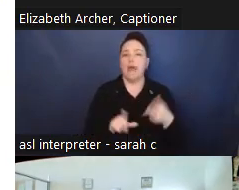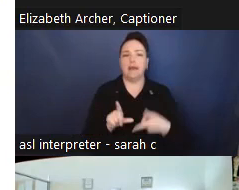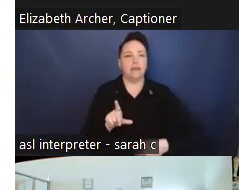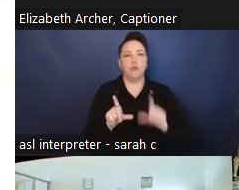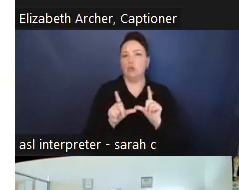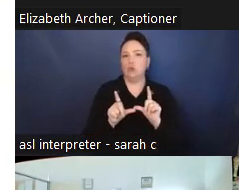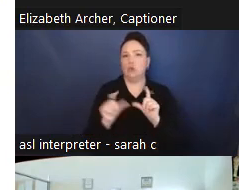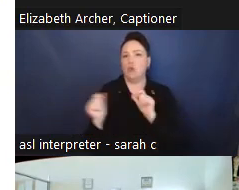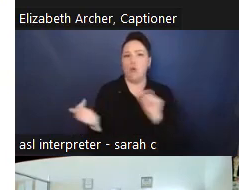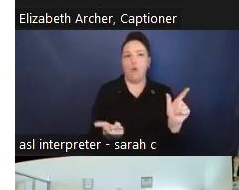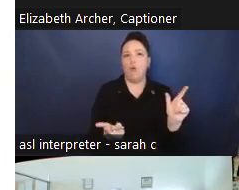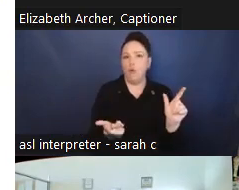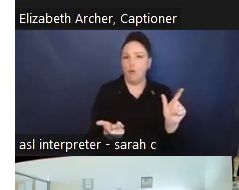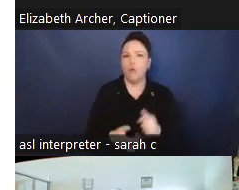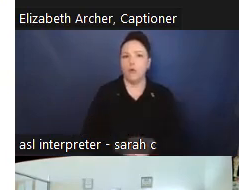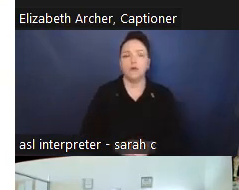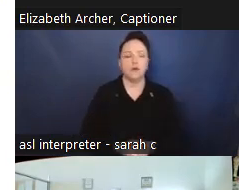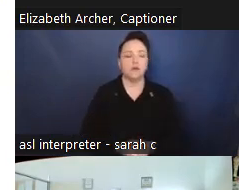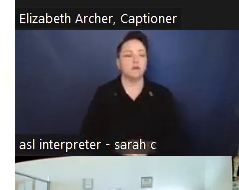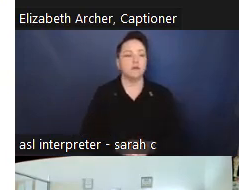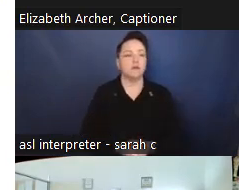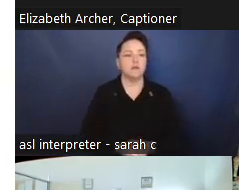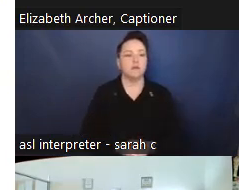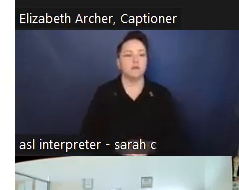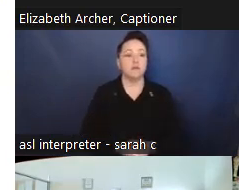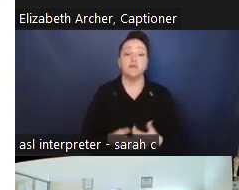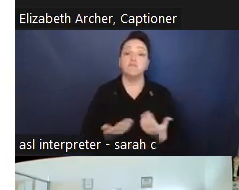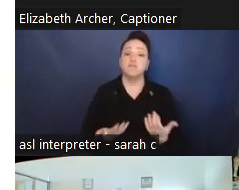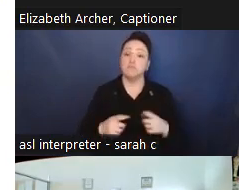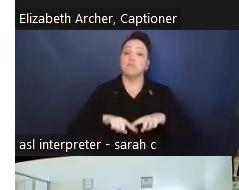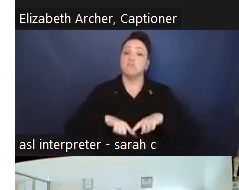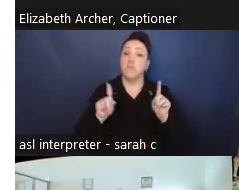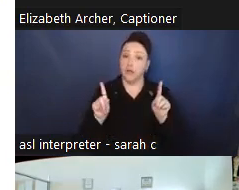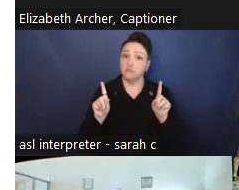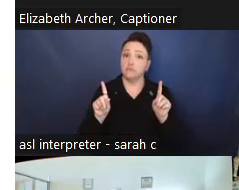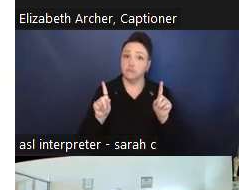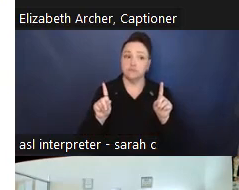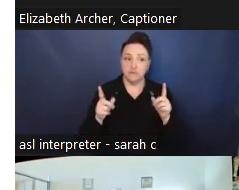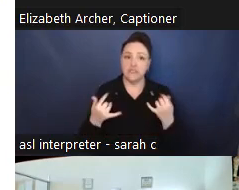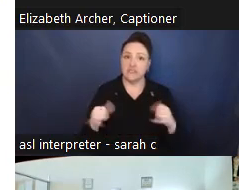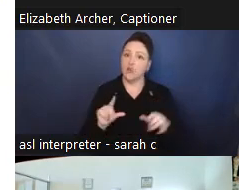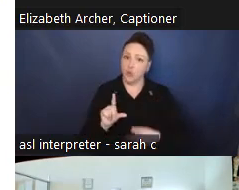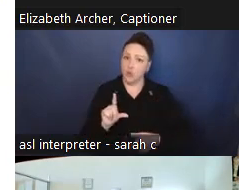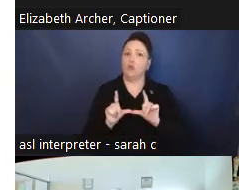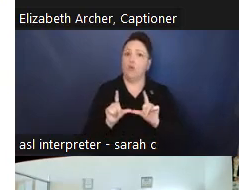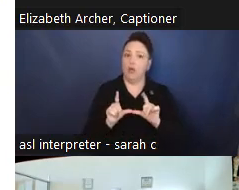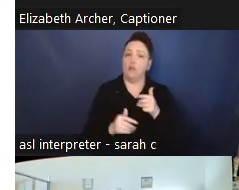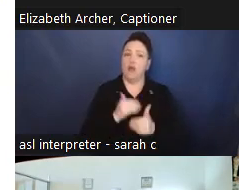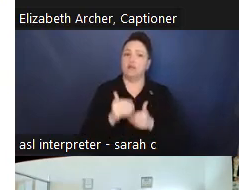But you know they're still there's some sort of renewal process but no one was being dropped until